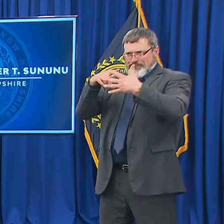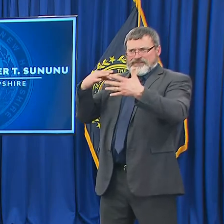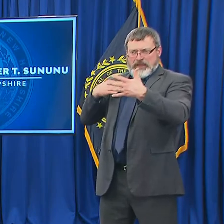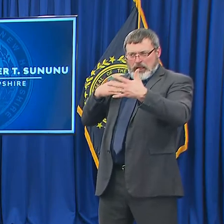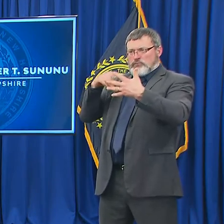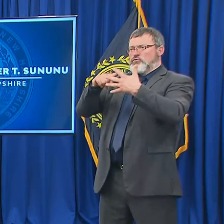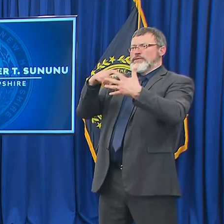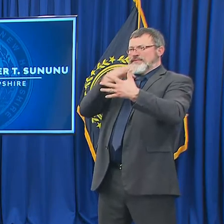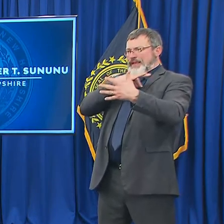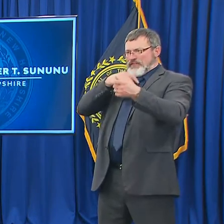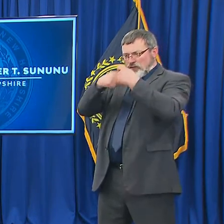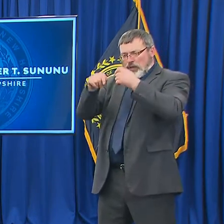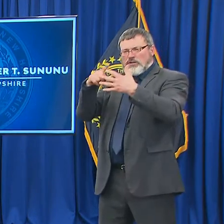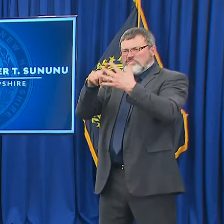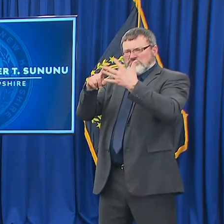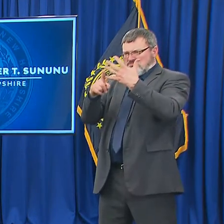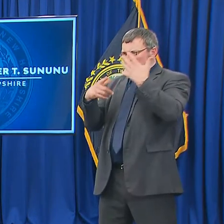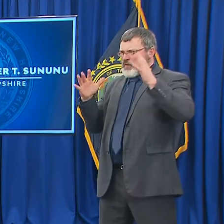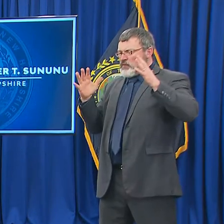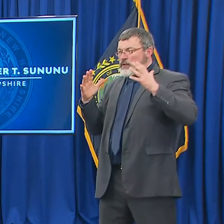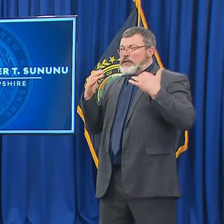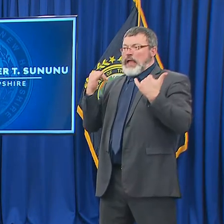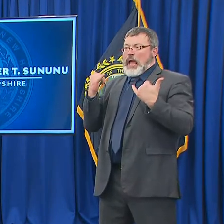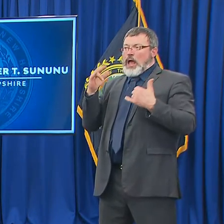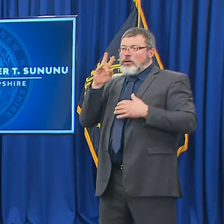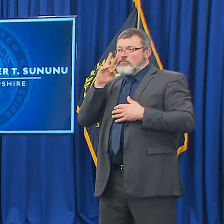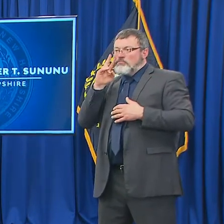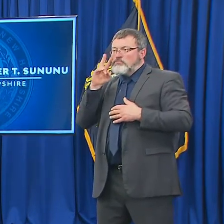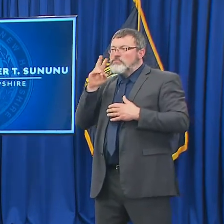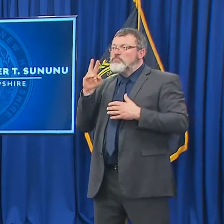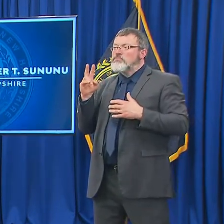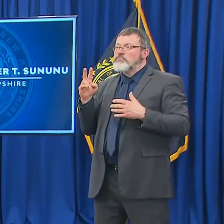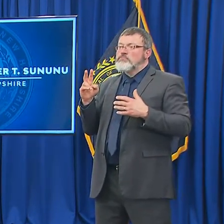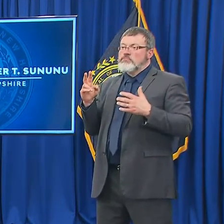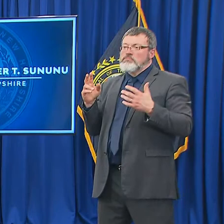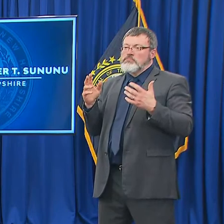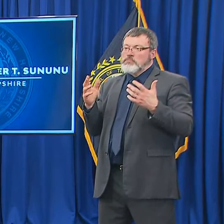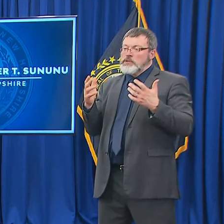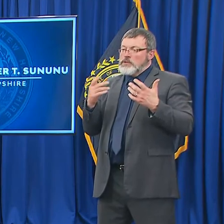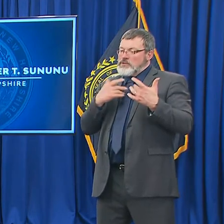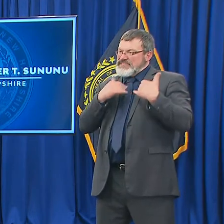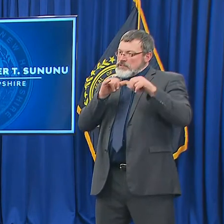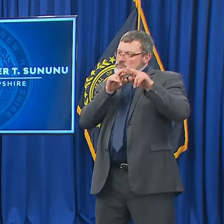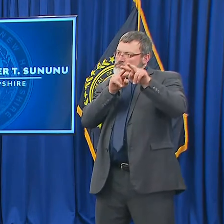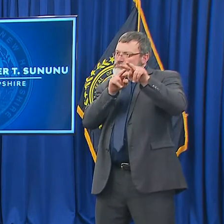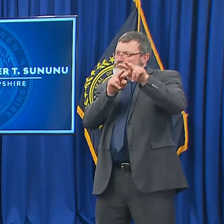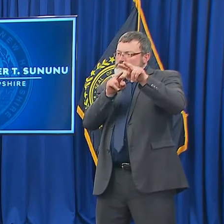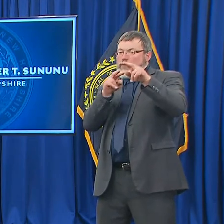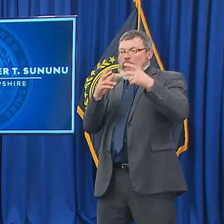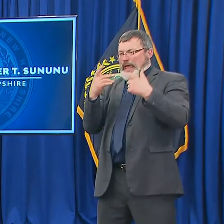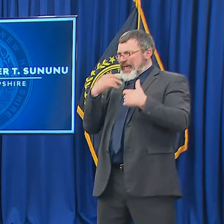And I think what we're seeing is that when they do deploy those National Guardsmen it is in a non-clinical function.